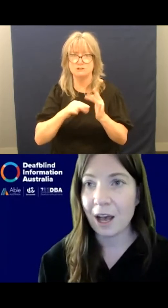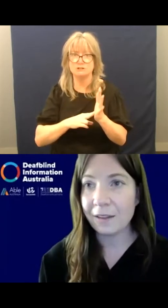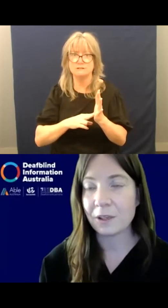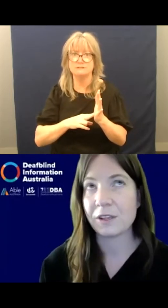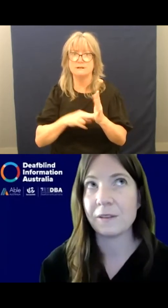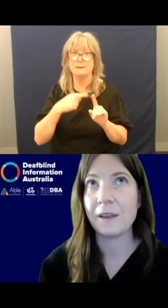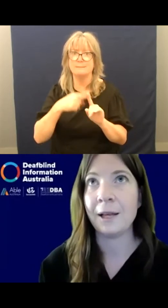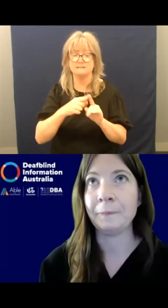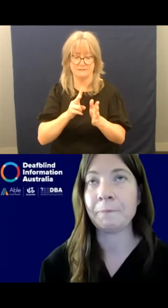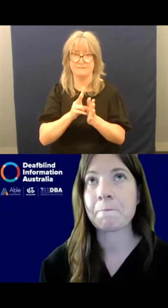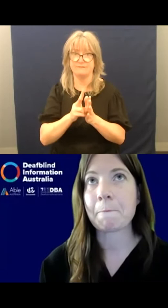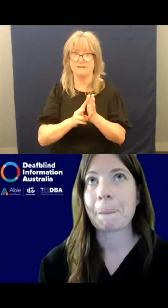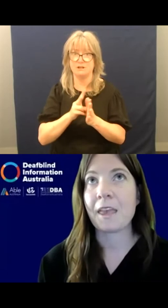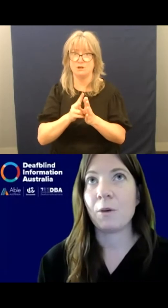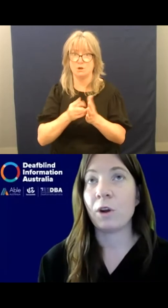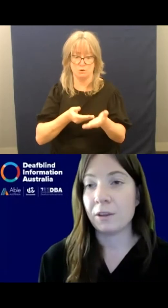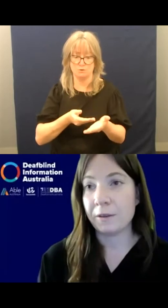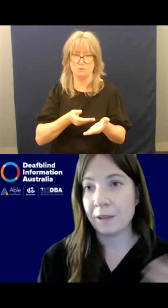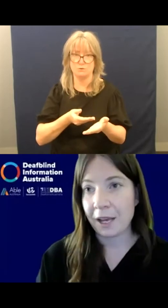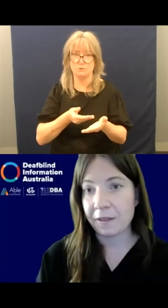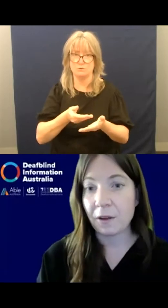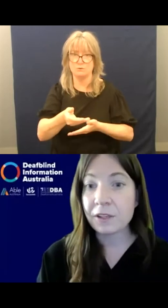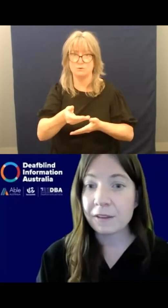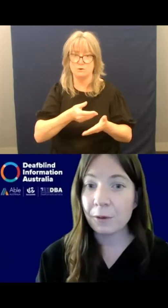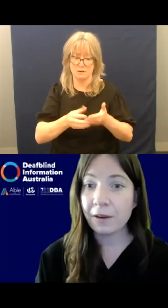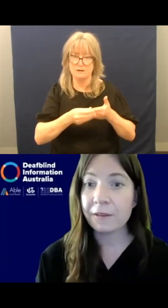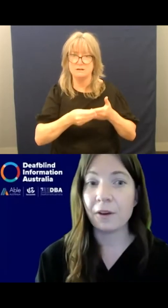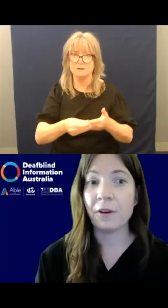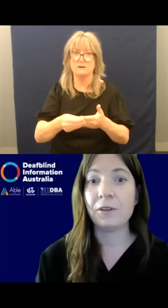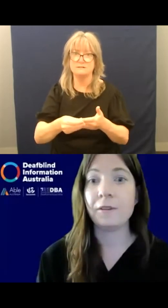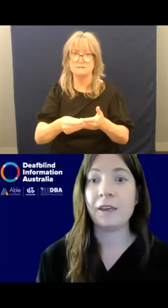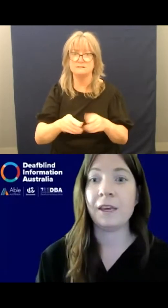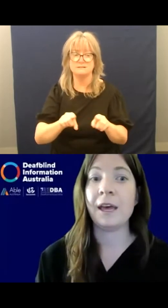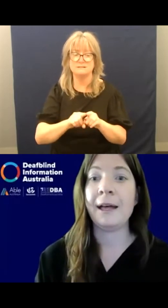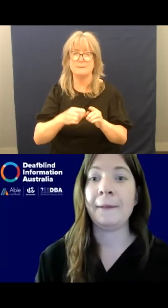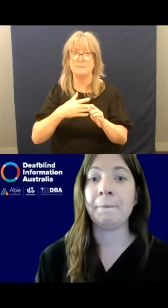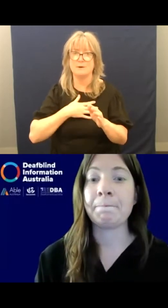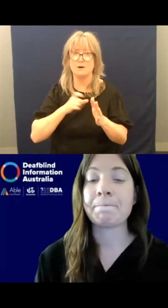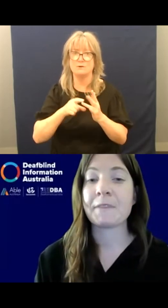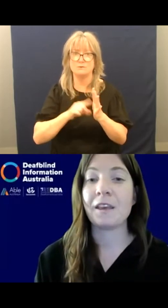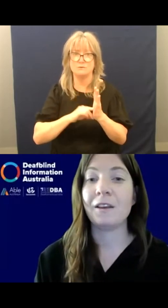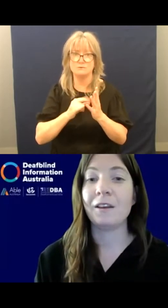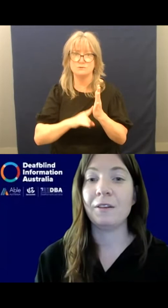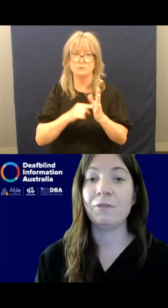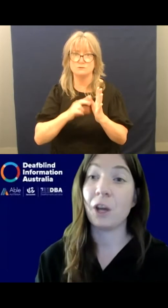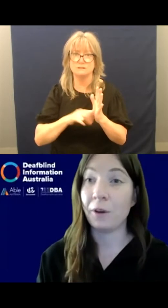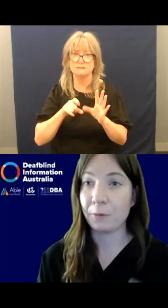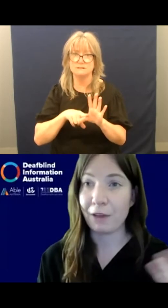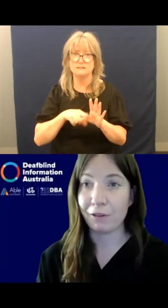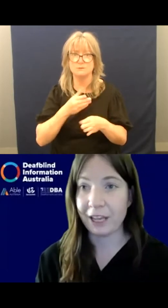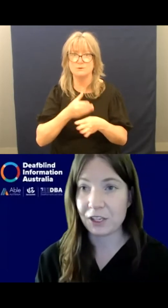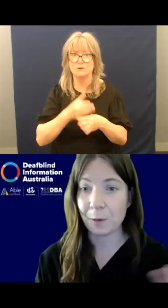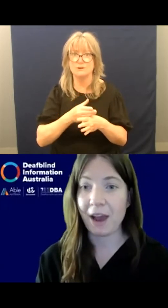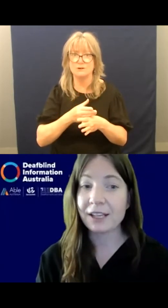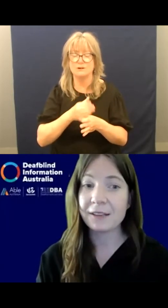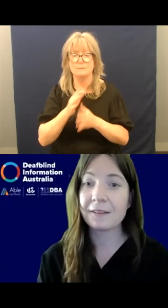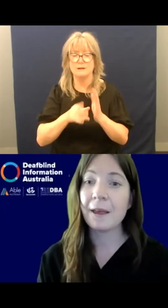which is what I use in my consultancy work, so using video as a way of reflecting on practice.